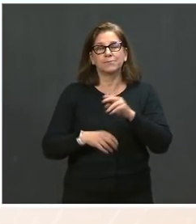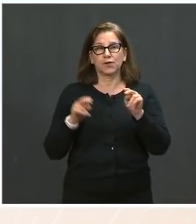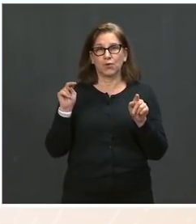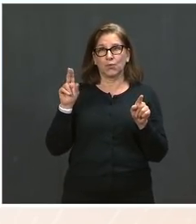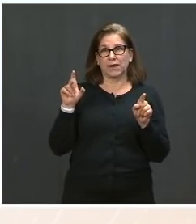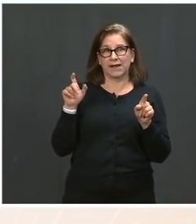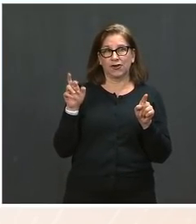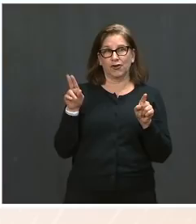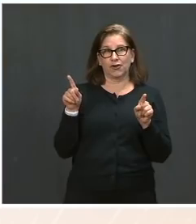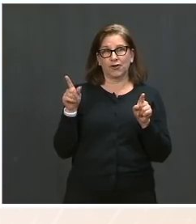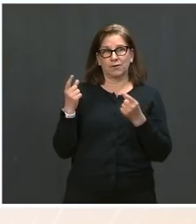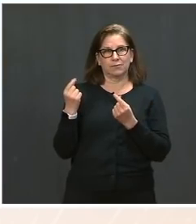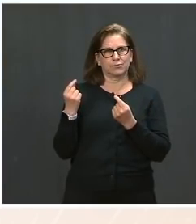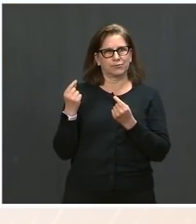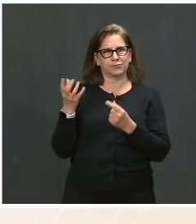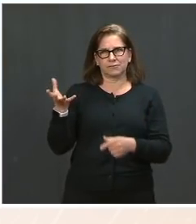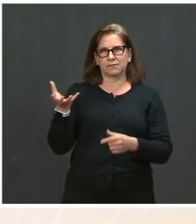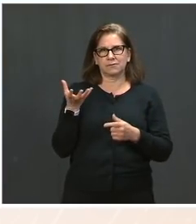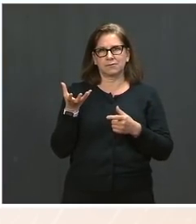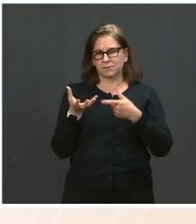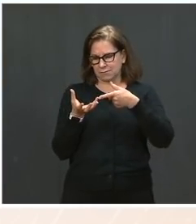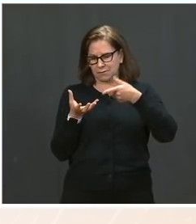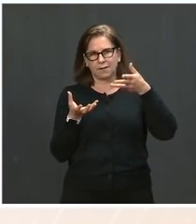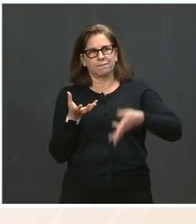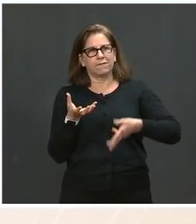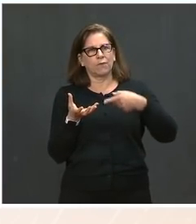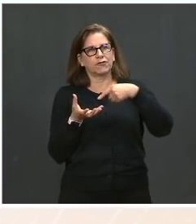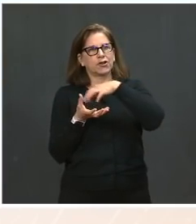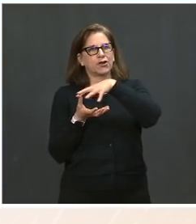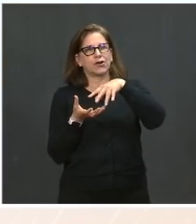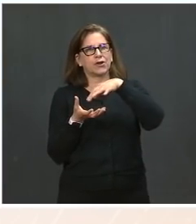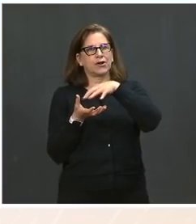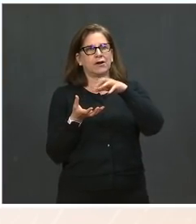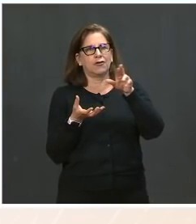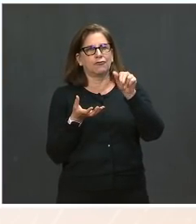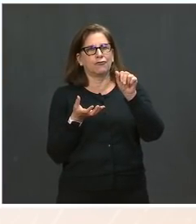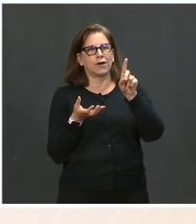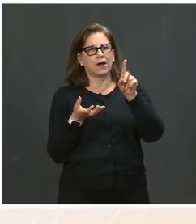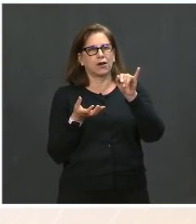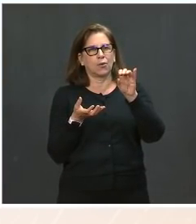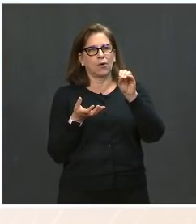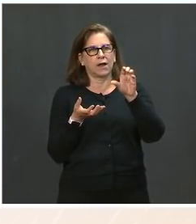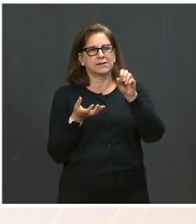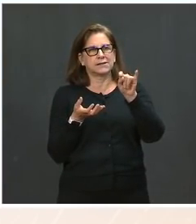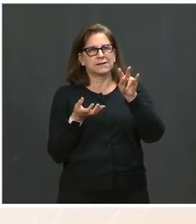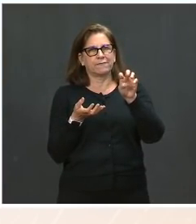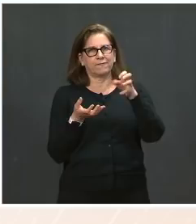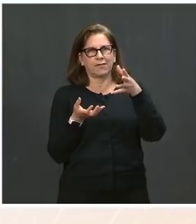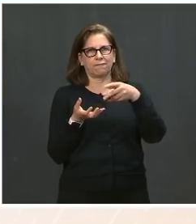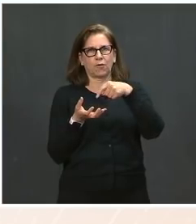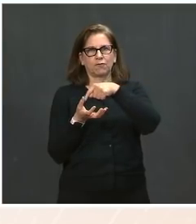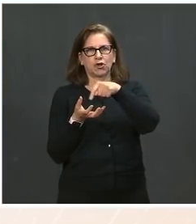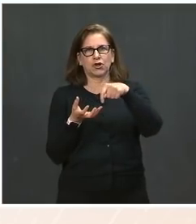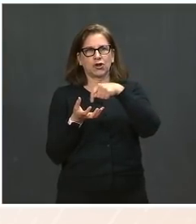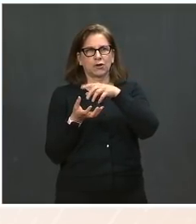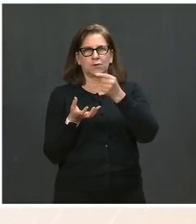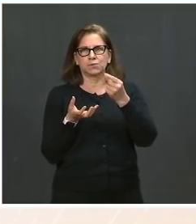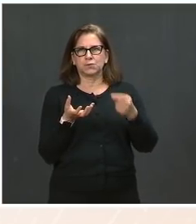for that review when you -- Secretary Granholm: We'll make an announcement -- we'll be making an announcement on that; I'm not ready to say yet. The Press: And then just -- sorry, just changing gears again --